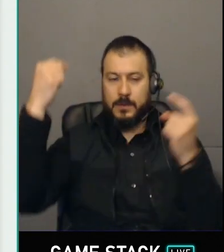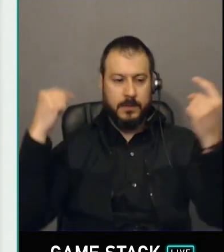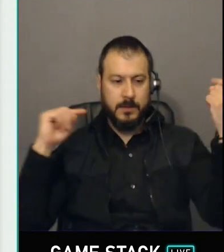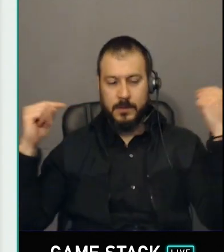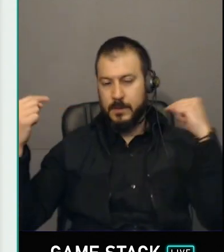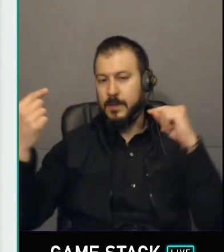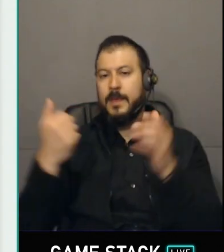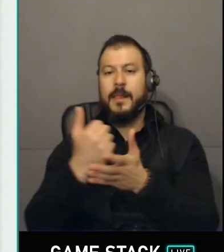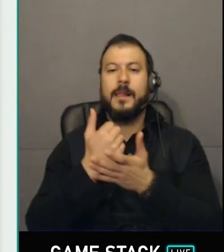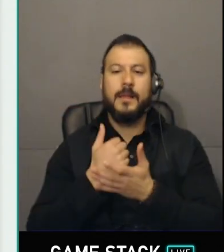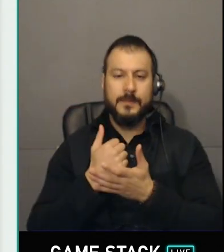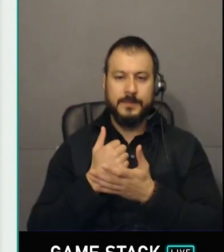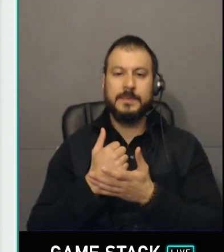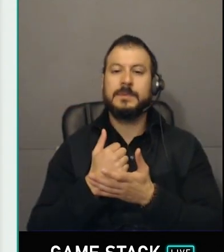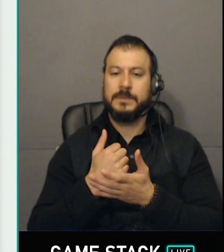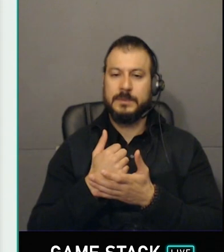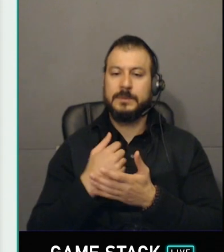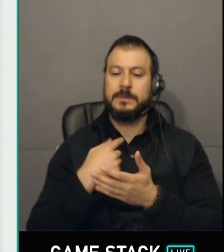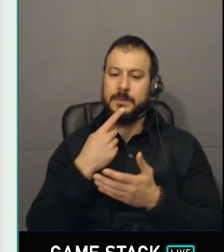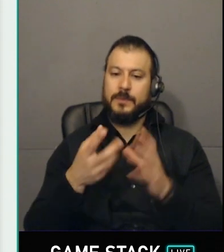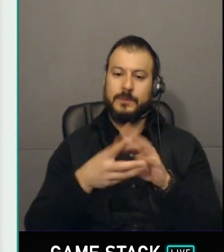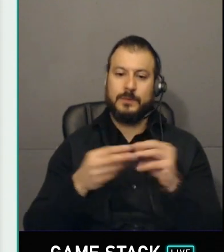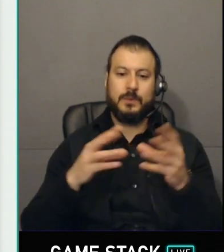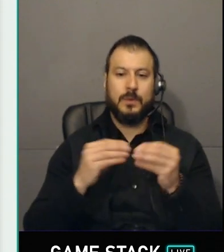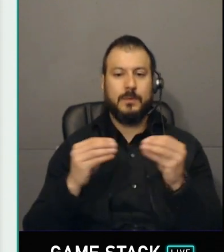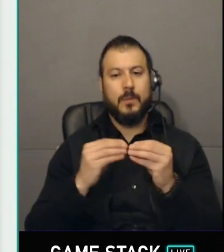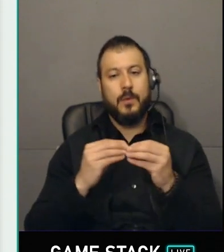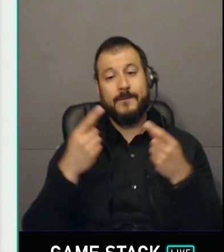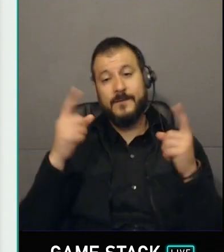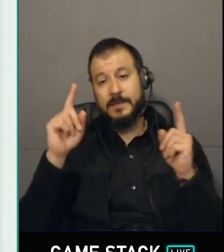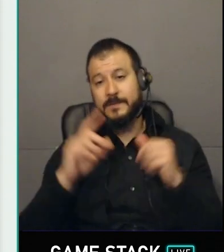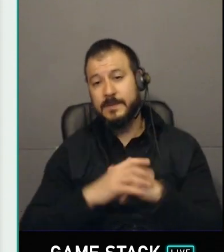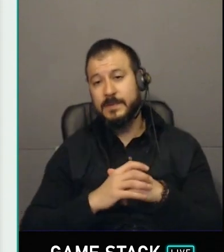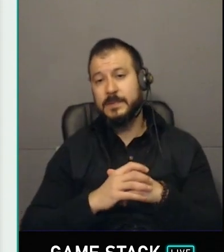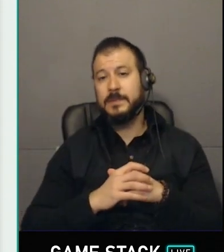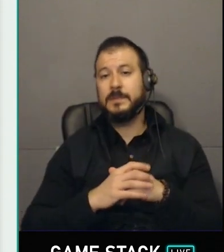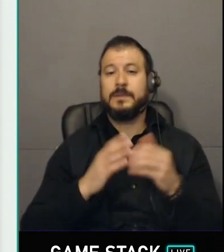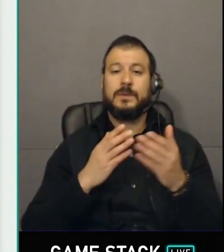It helps us tell our stories more effectively through fully